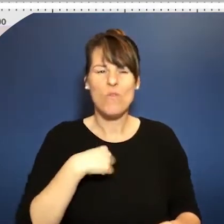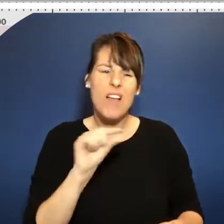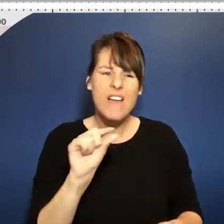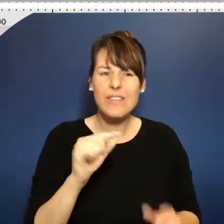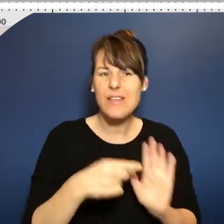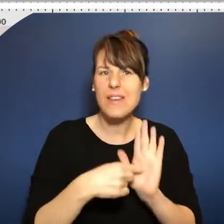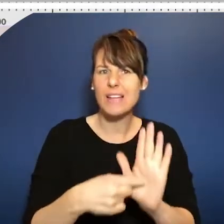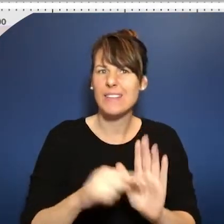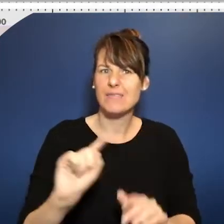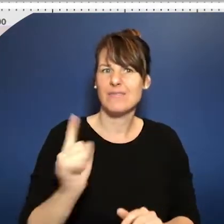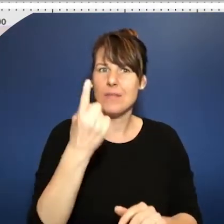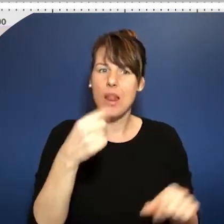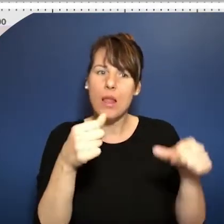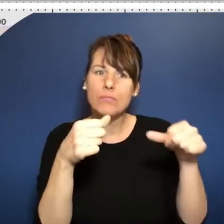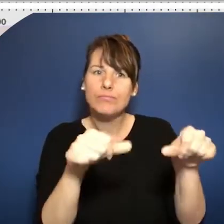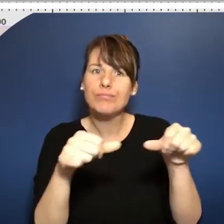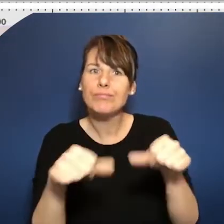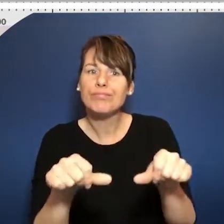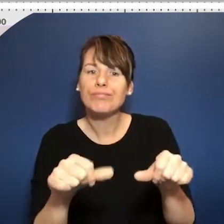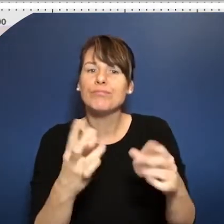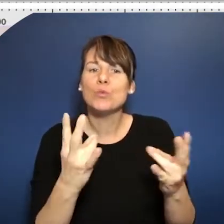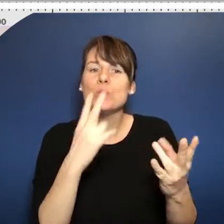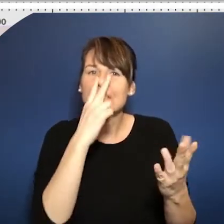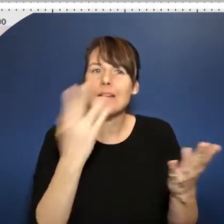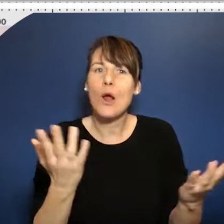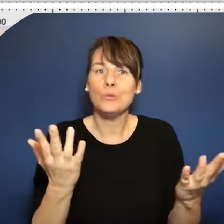OK, now let's do a quick annotation for the newly